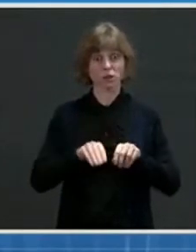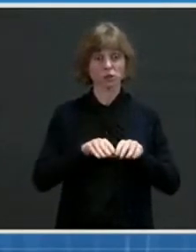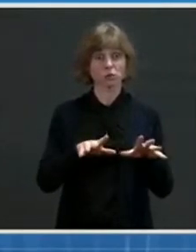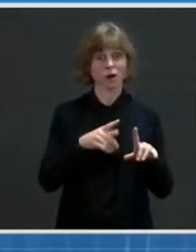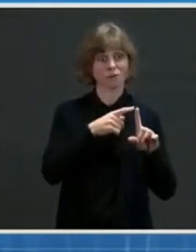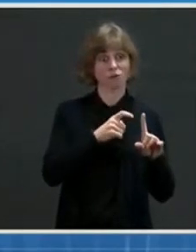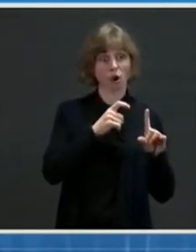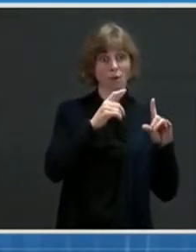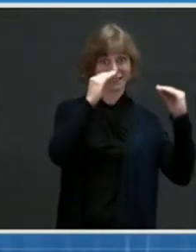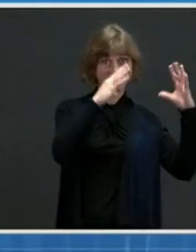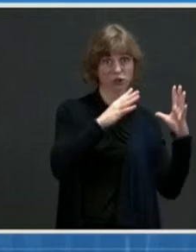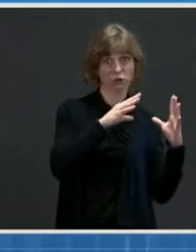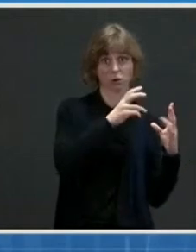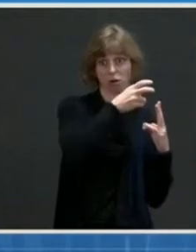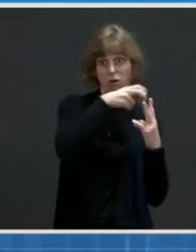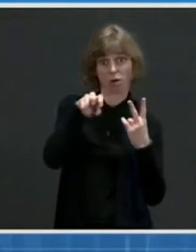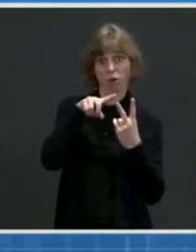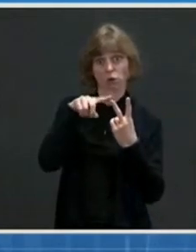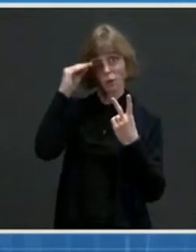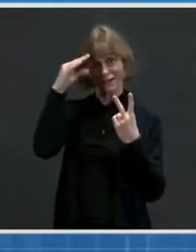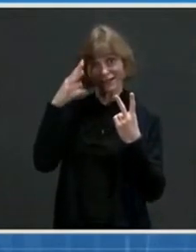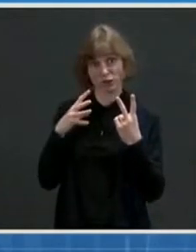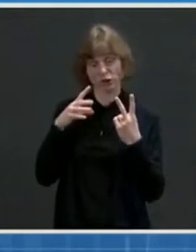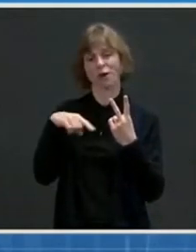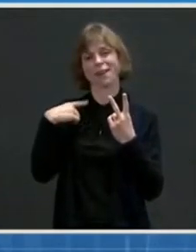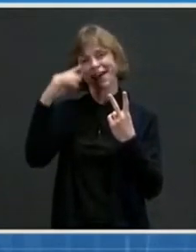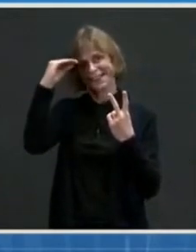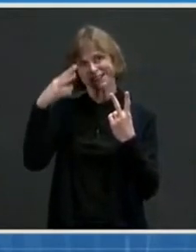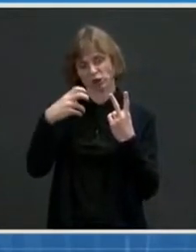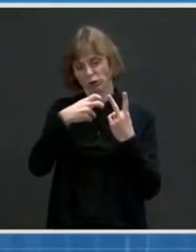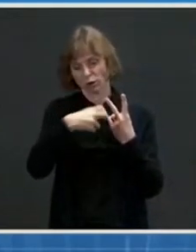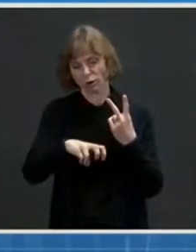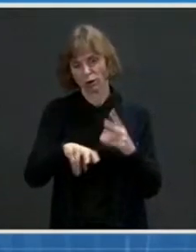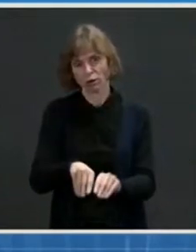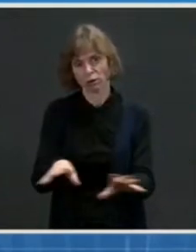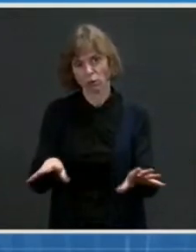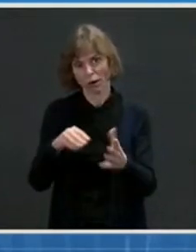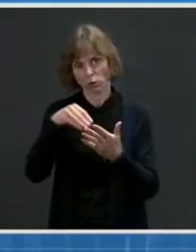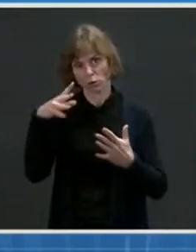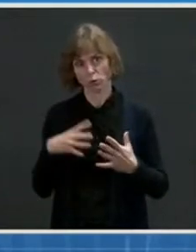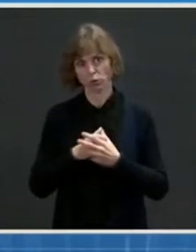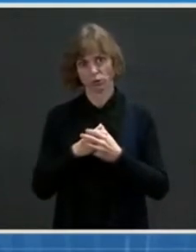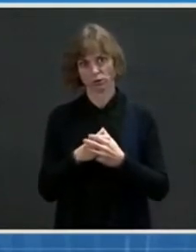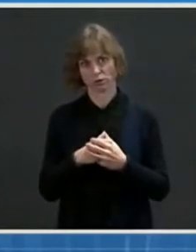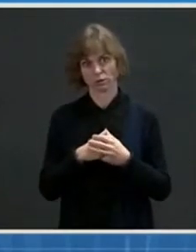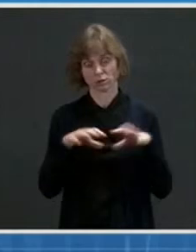IN TWO OF THESE CLUSTERS, COVID- 19 WAS SPREAD FIRST FROM